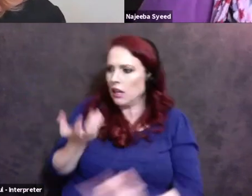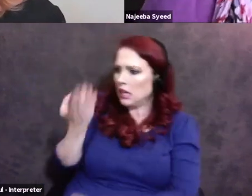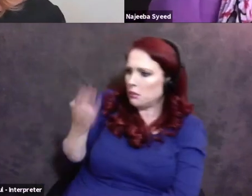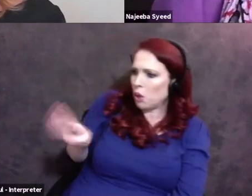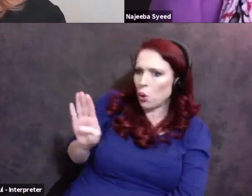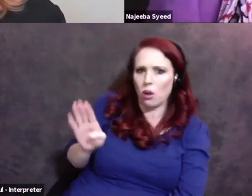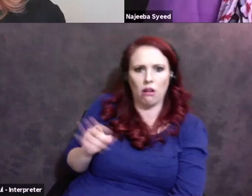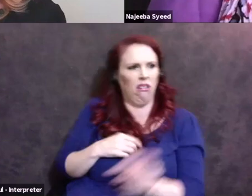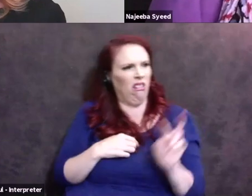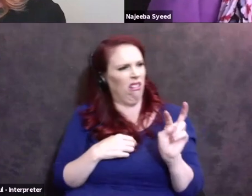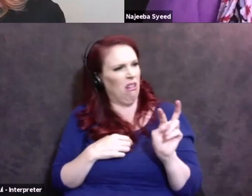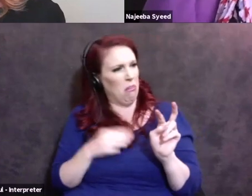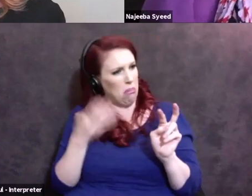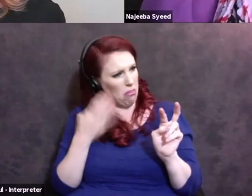And she goes because it is blue.